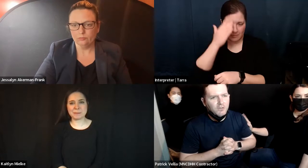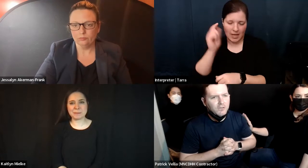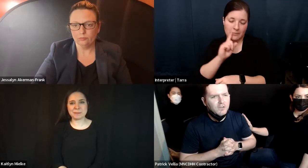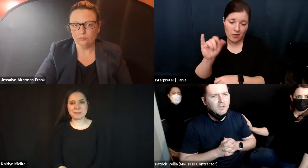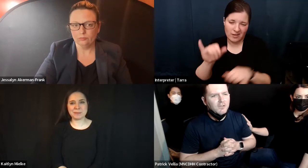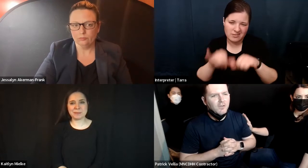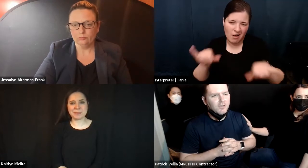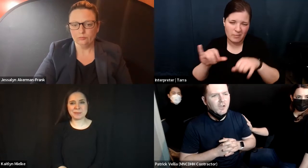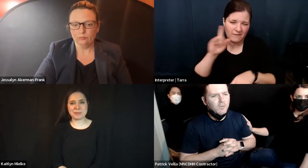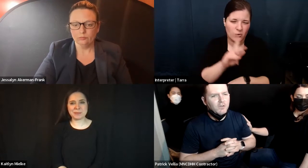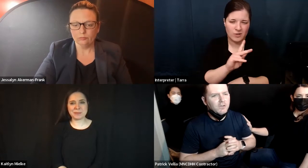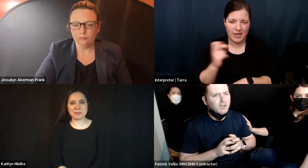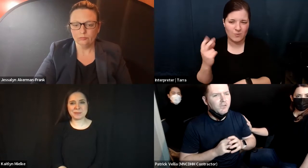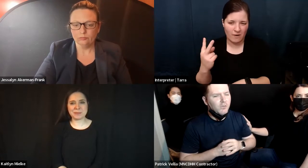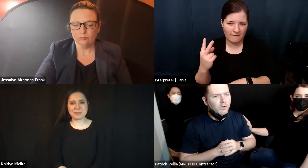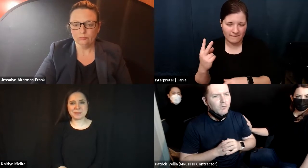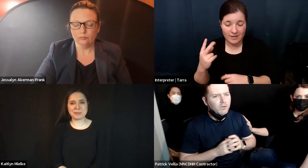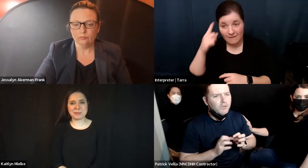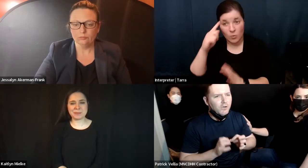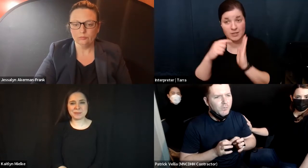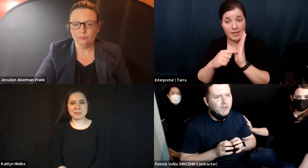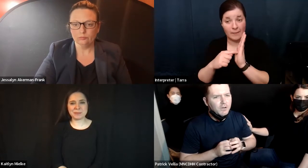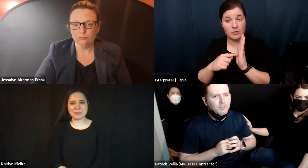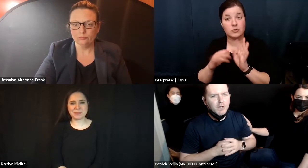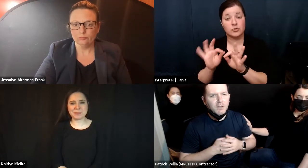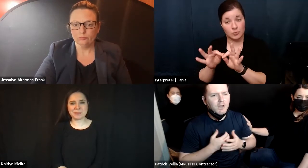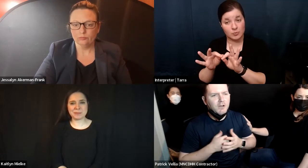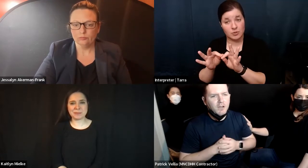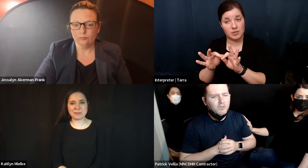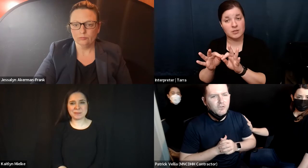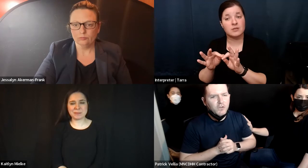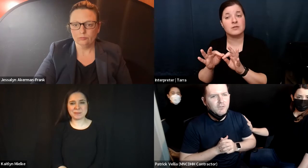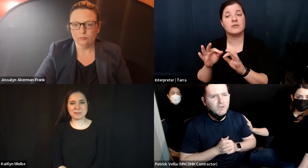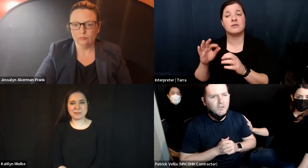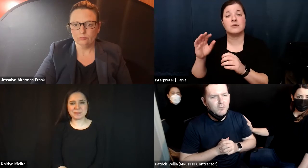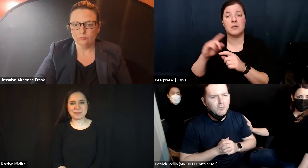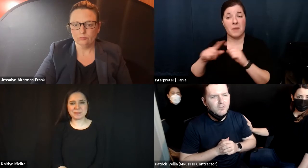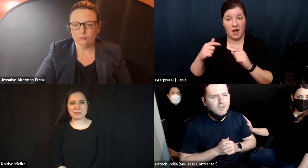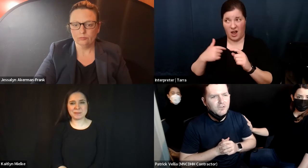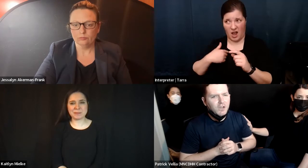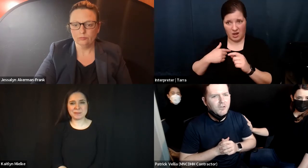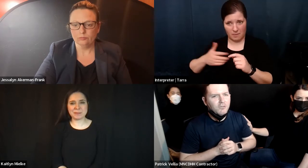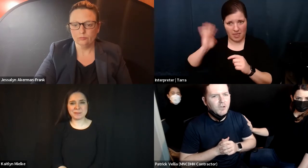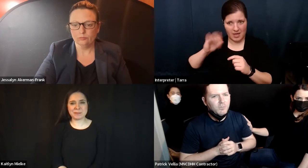But I was encouraged to use my voice rather than sign, which is why I'm taking on such a role tonight because I suspect that's common in the K-12.